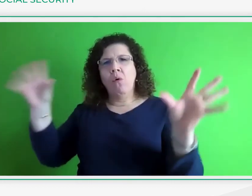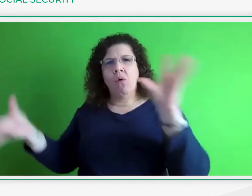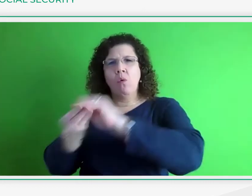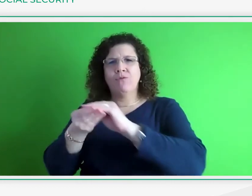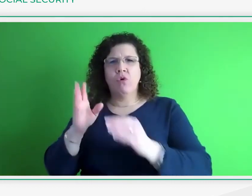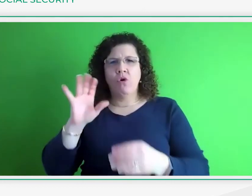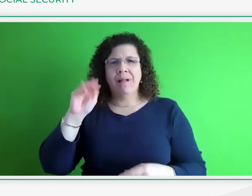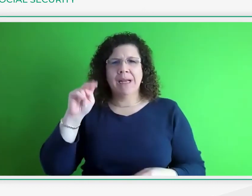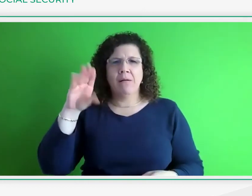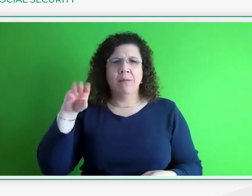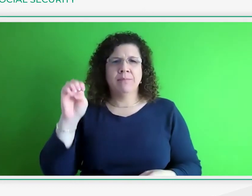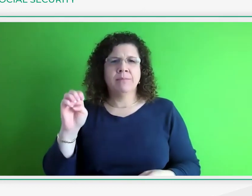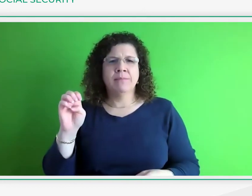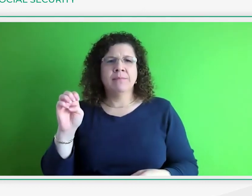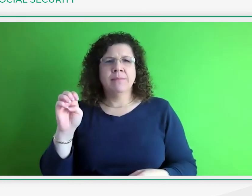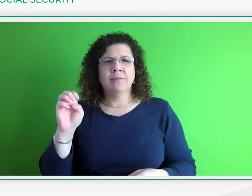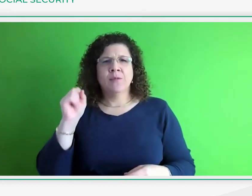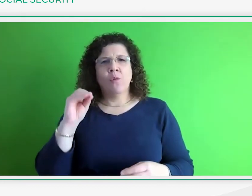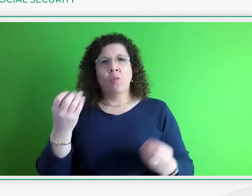It reduces your overall income significantly.